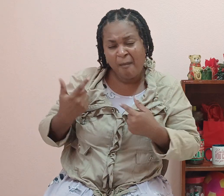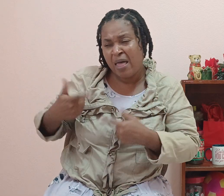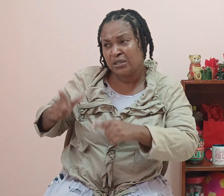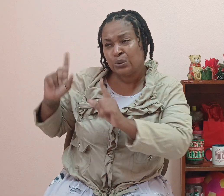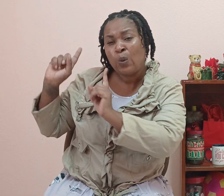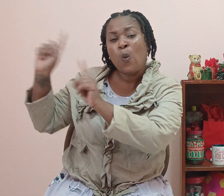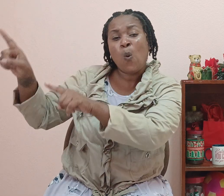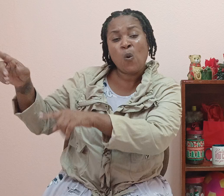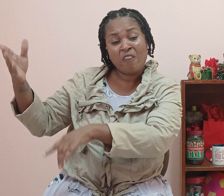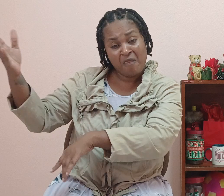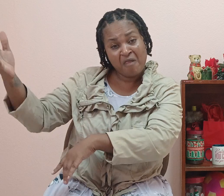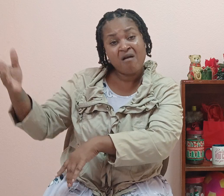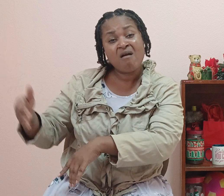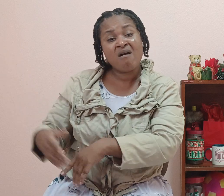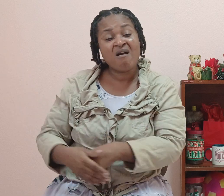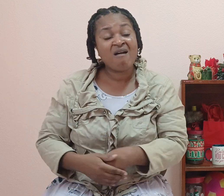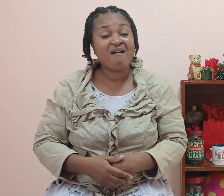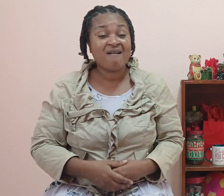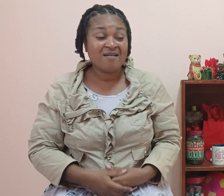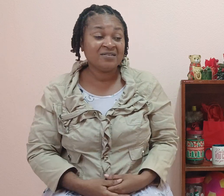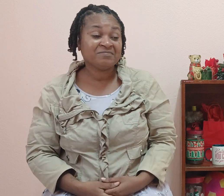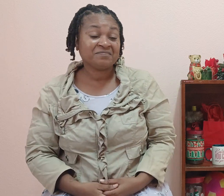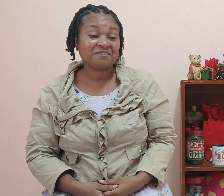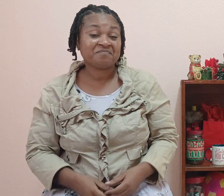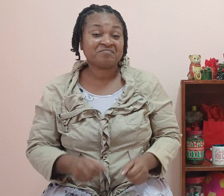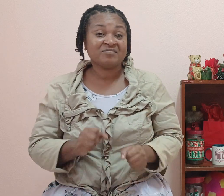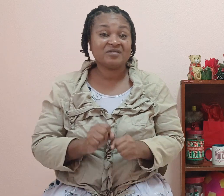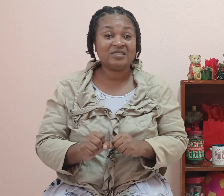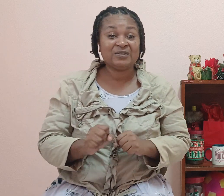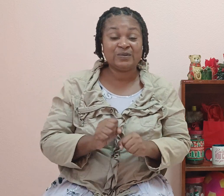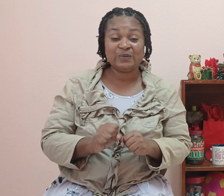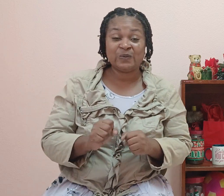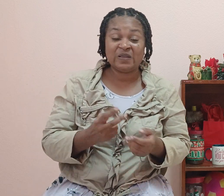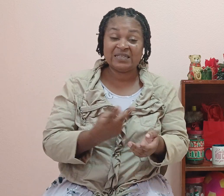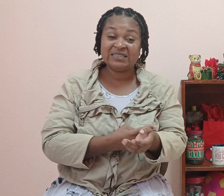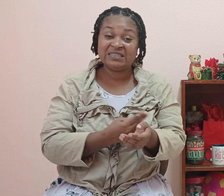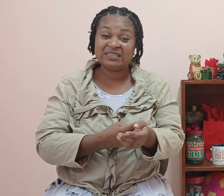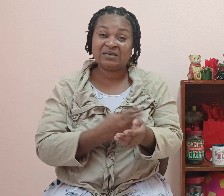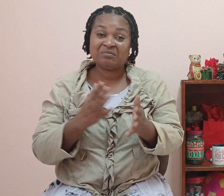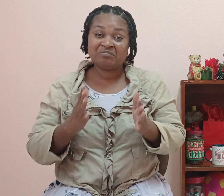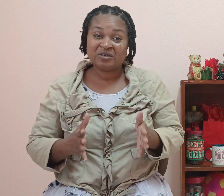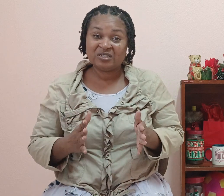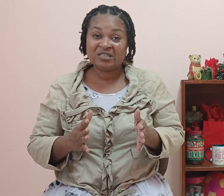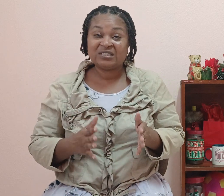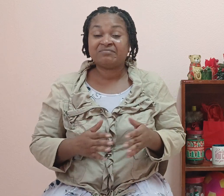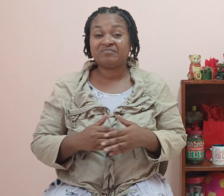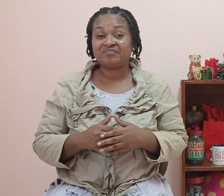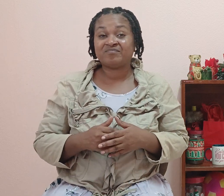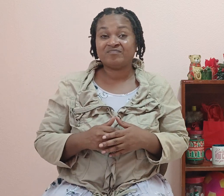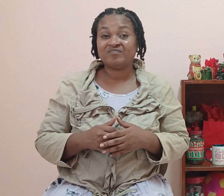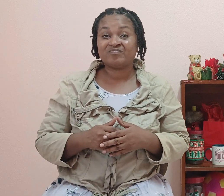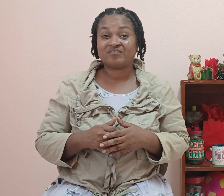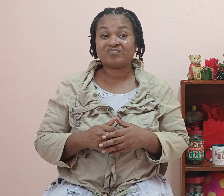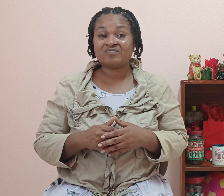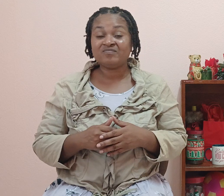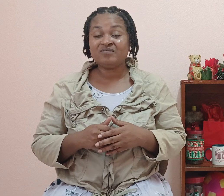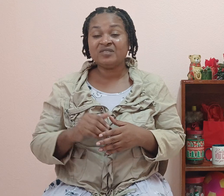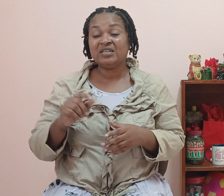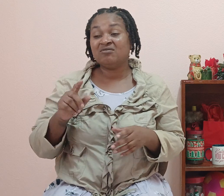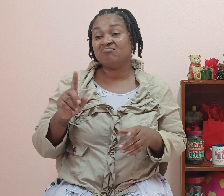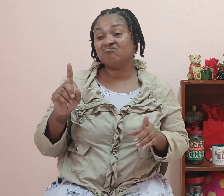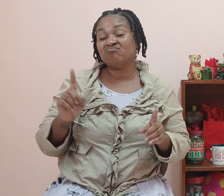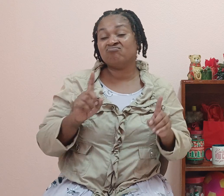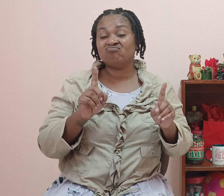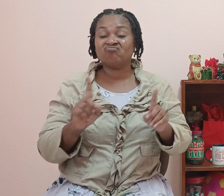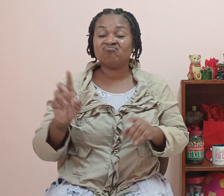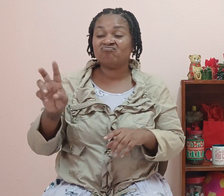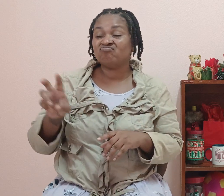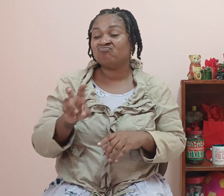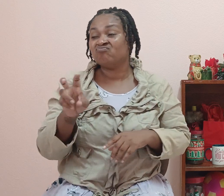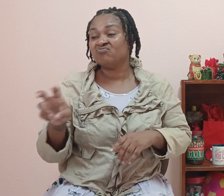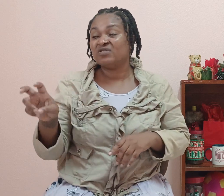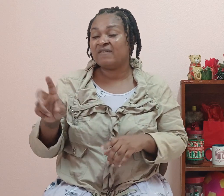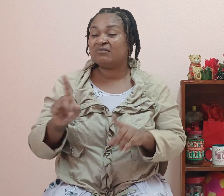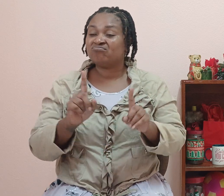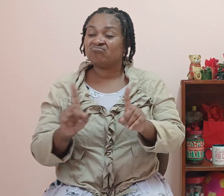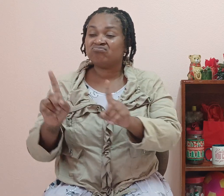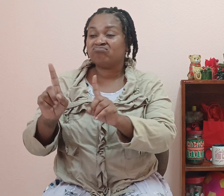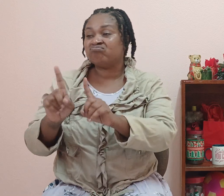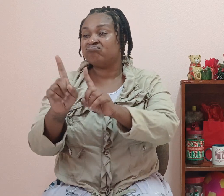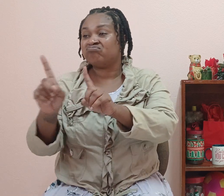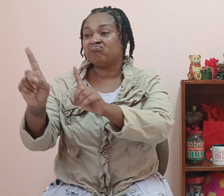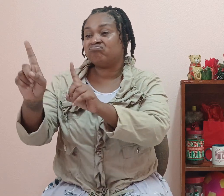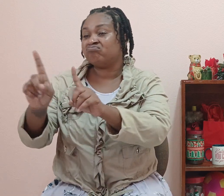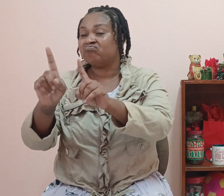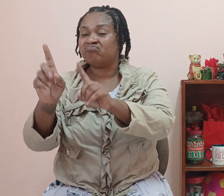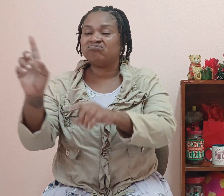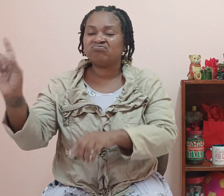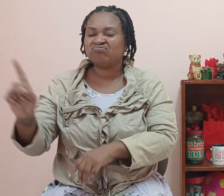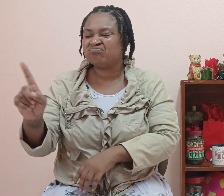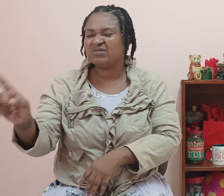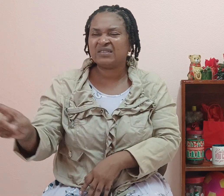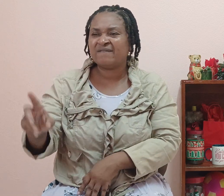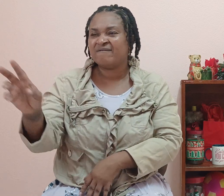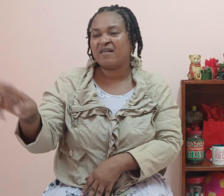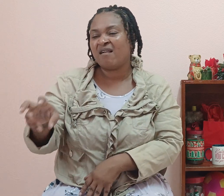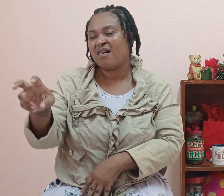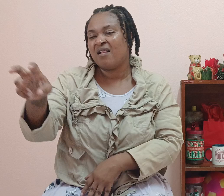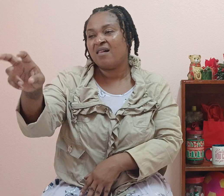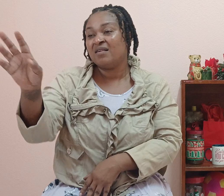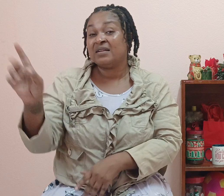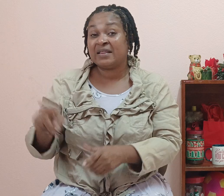16 So they hurried off and found Mary and Joseph, and the baby, who was lying in the manger. 17